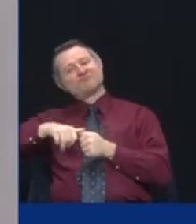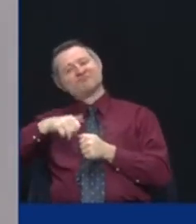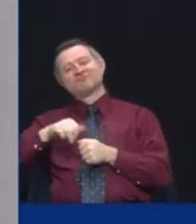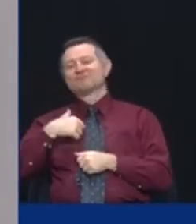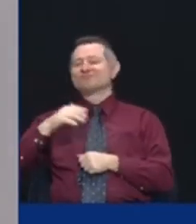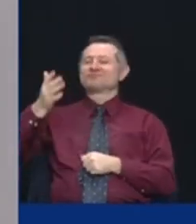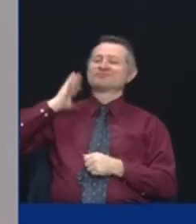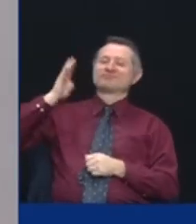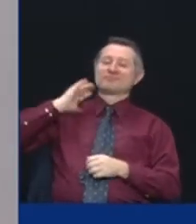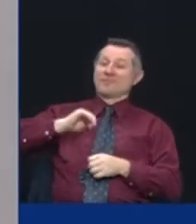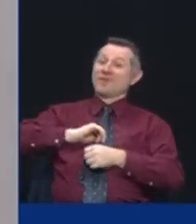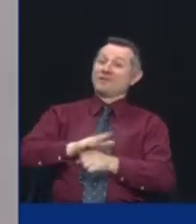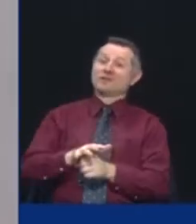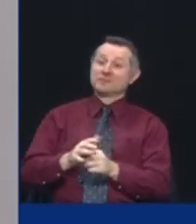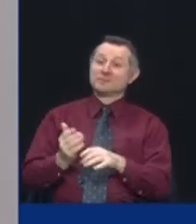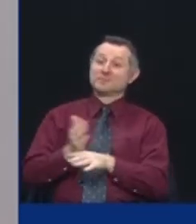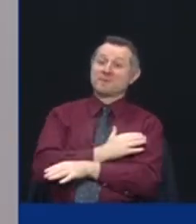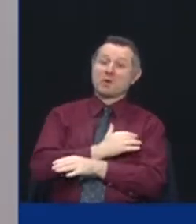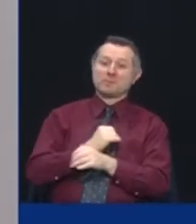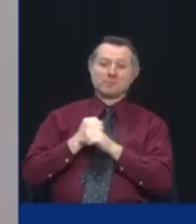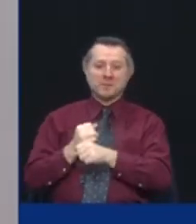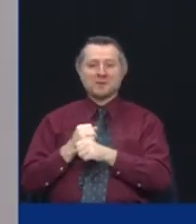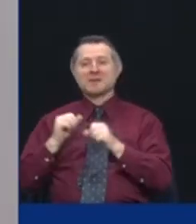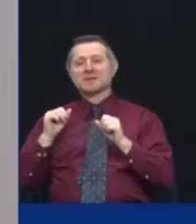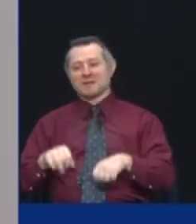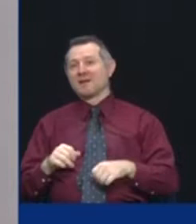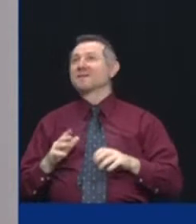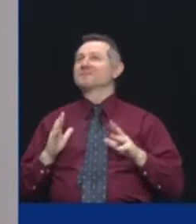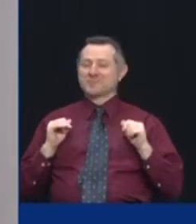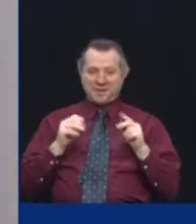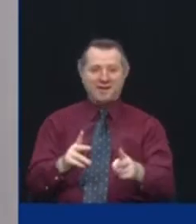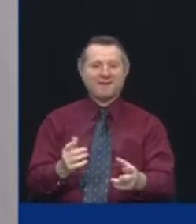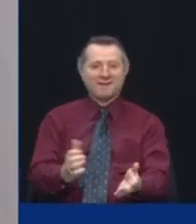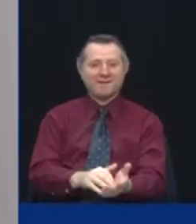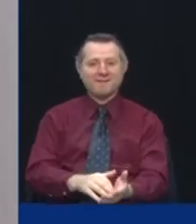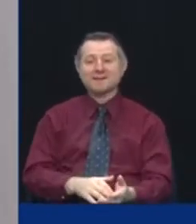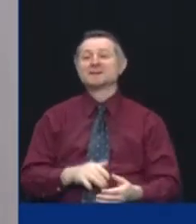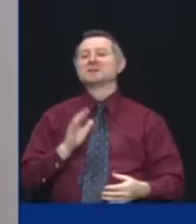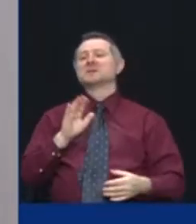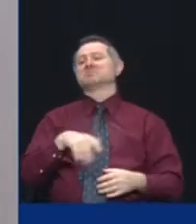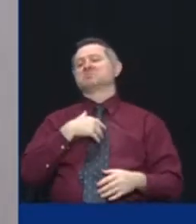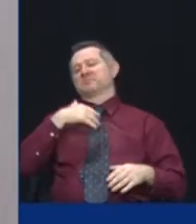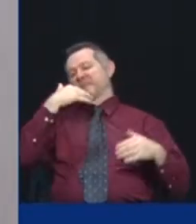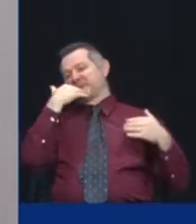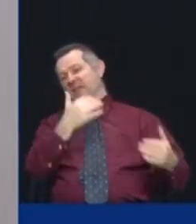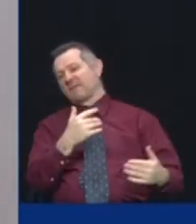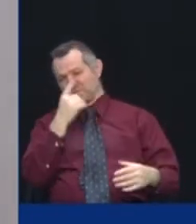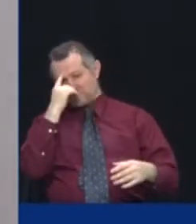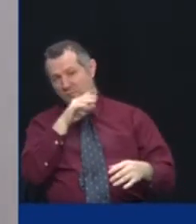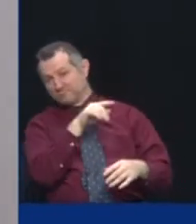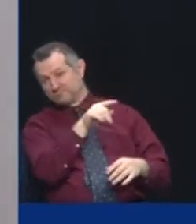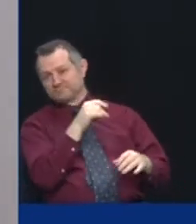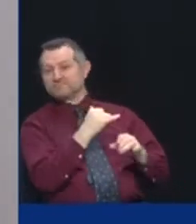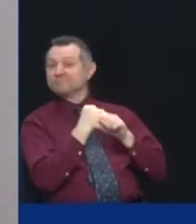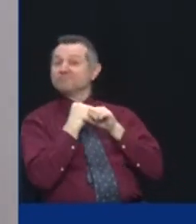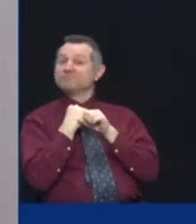AND IT GAVE ALL OF US SPIRIT. IT REMINDED US OF THE WAY IT USED TO BE AND THE WAY IT CAN BE